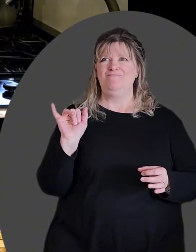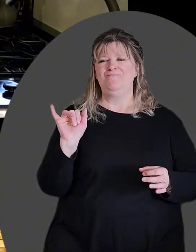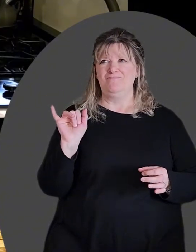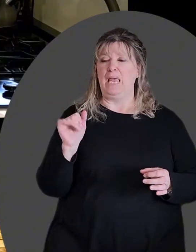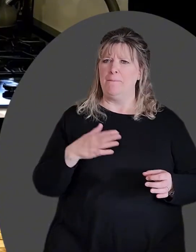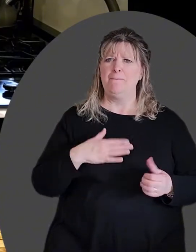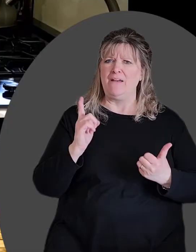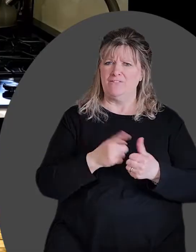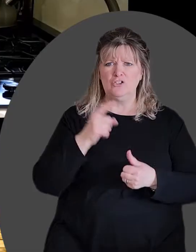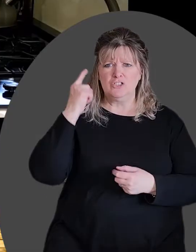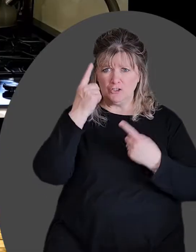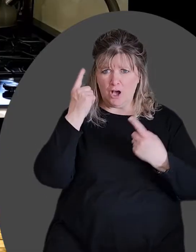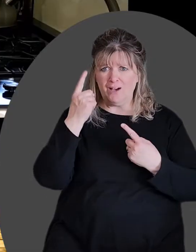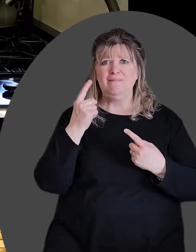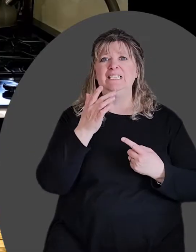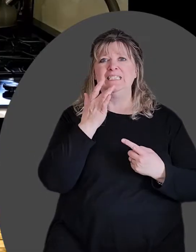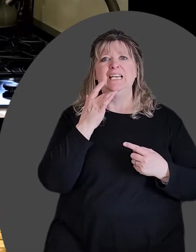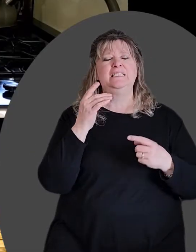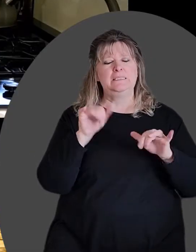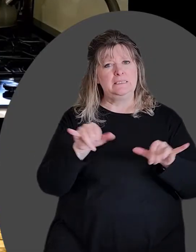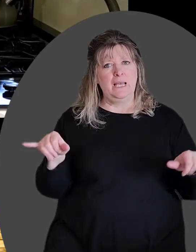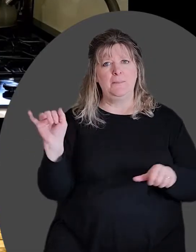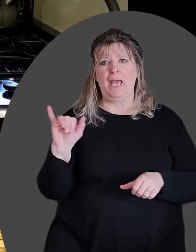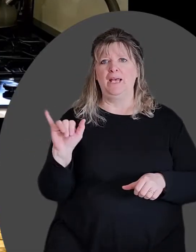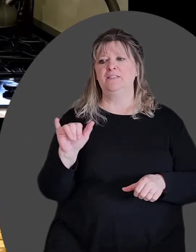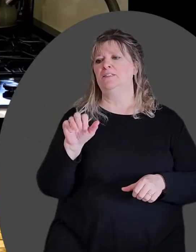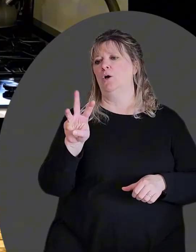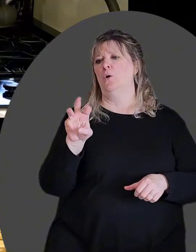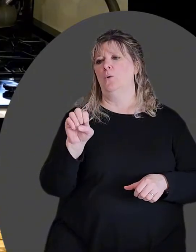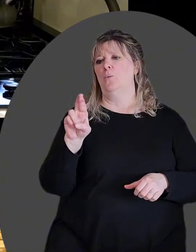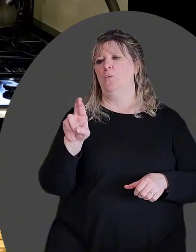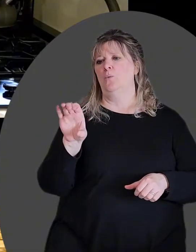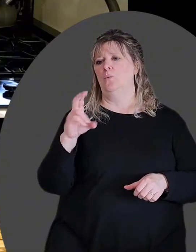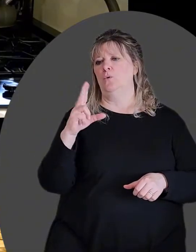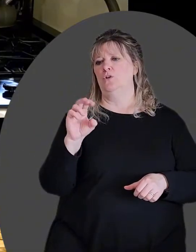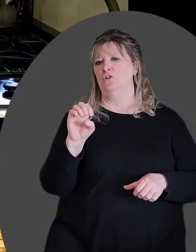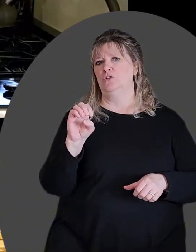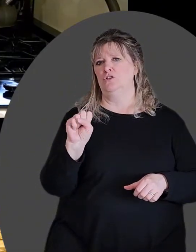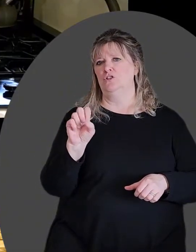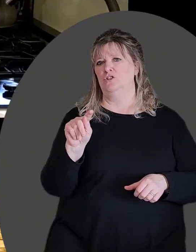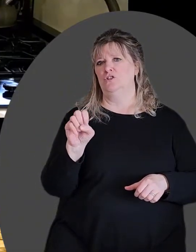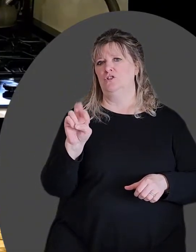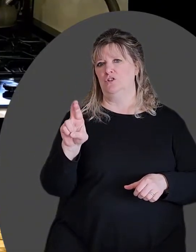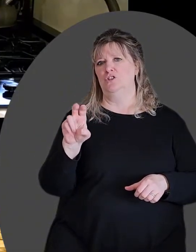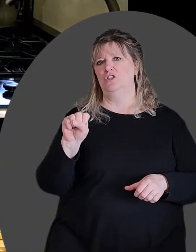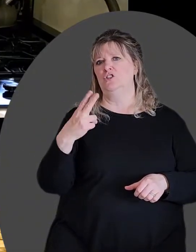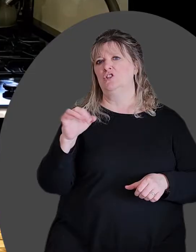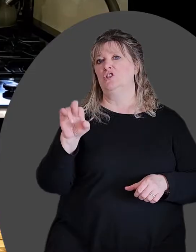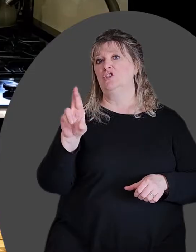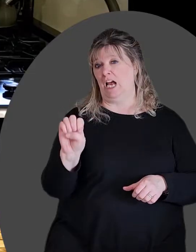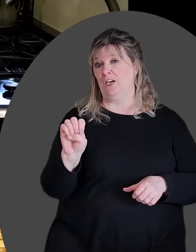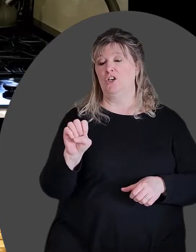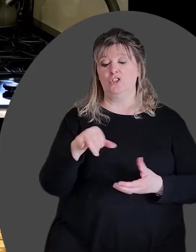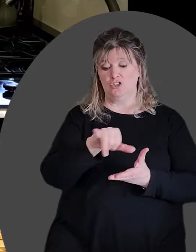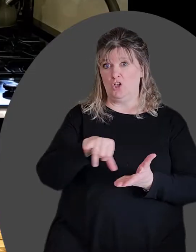my first thought is that tastes just like Worcestershire sauce um it's vinegary